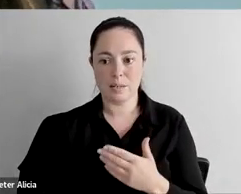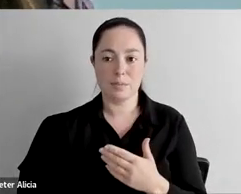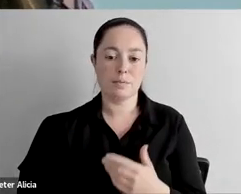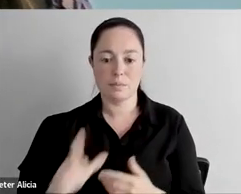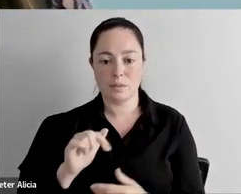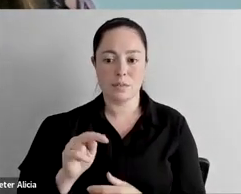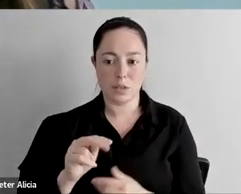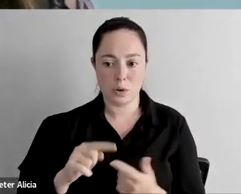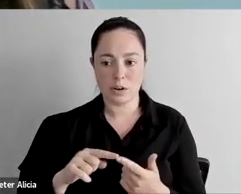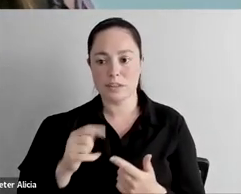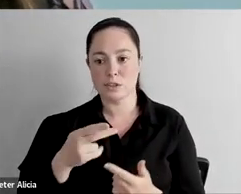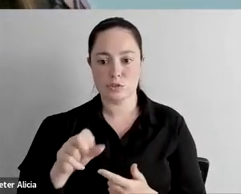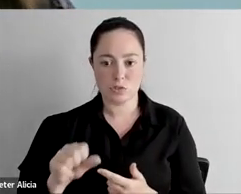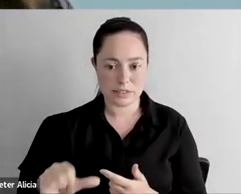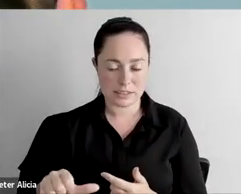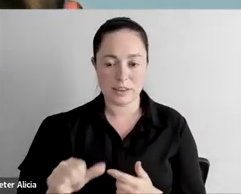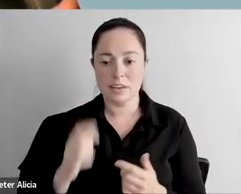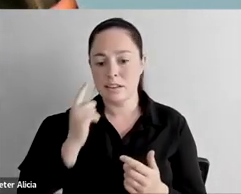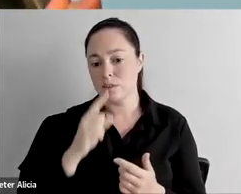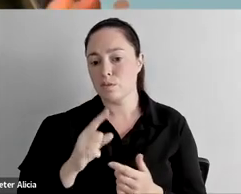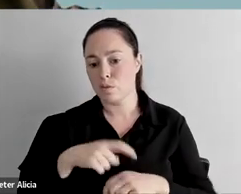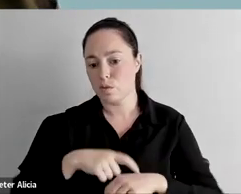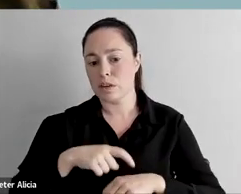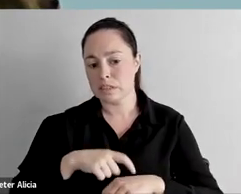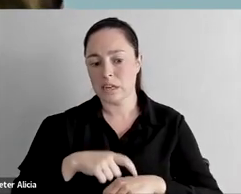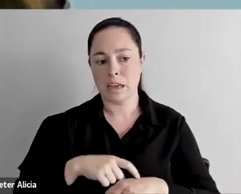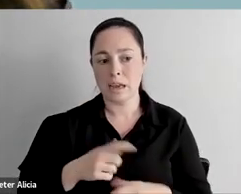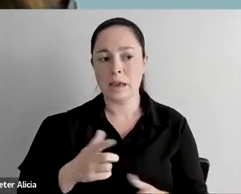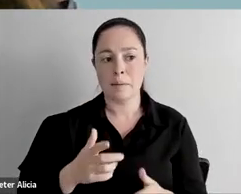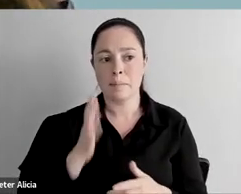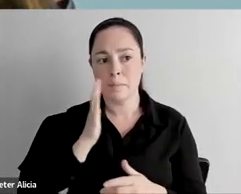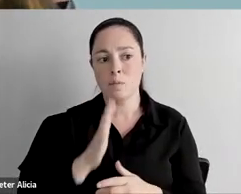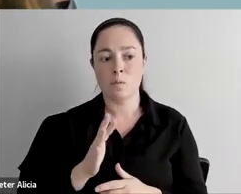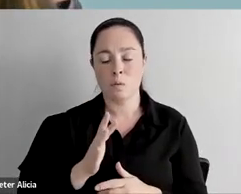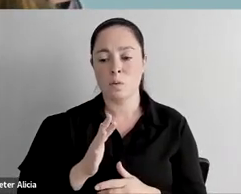I think for the sake of time, I want to highlight